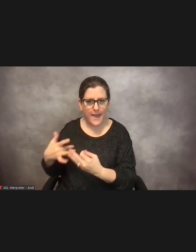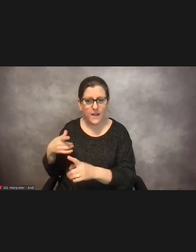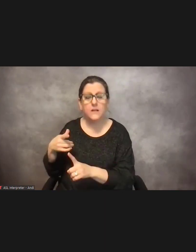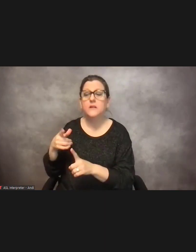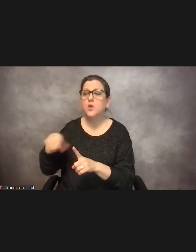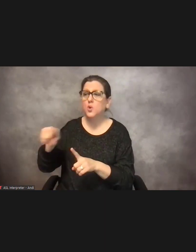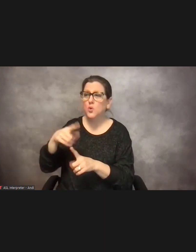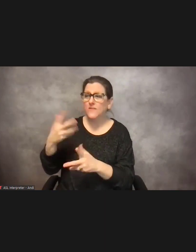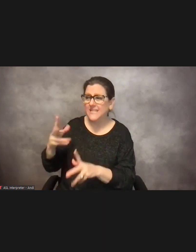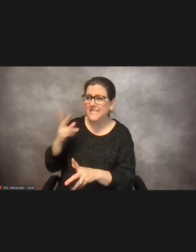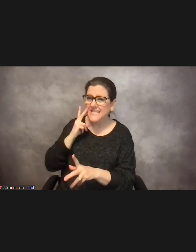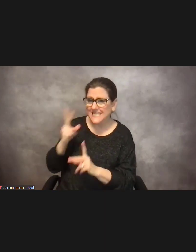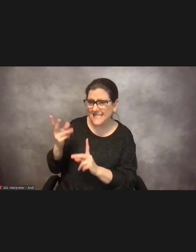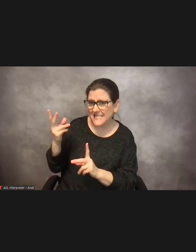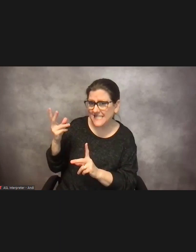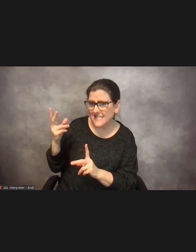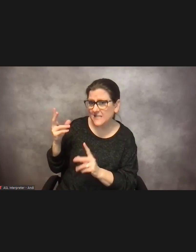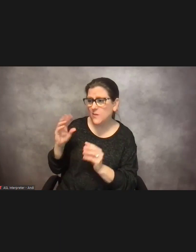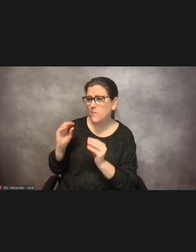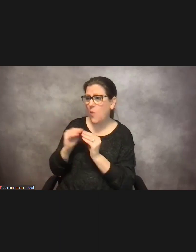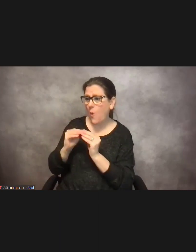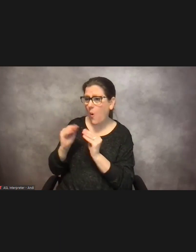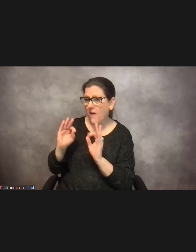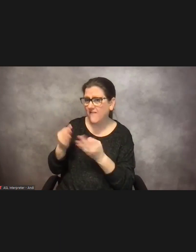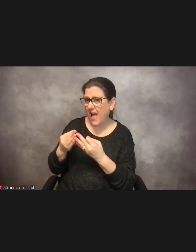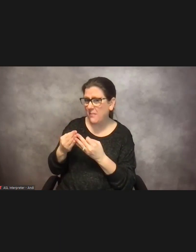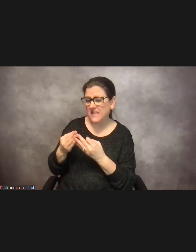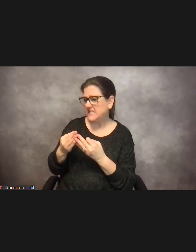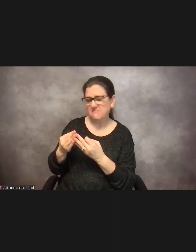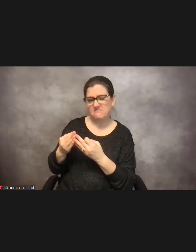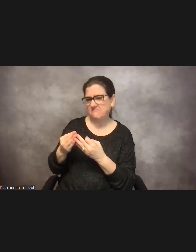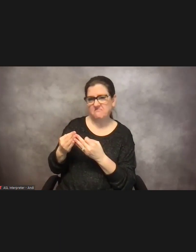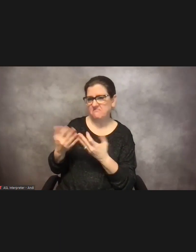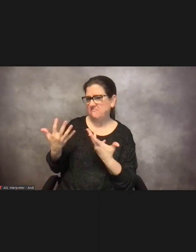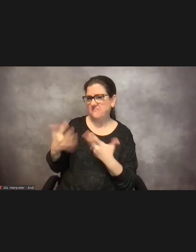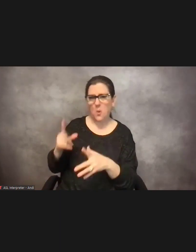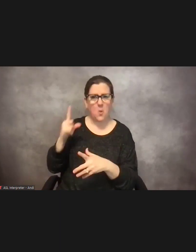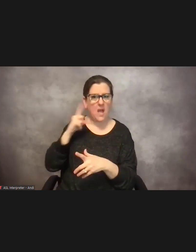wondering if anyone else is experiencing more families not